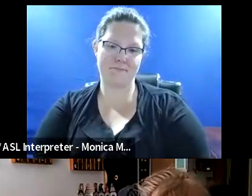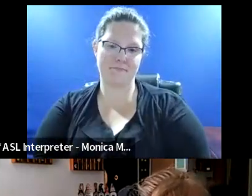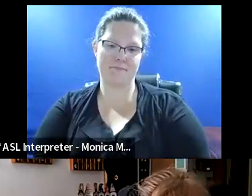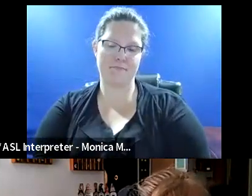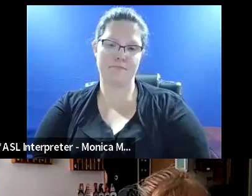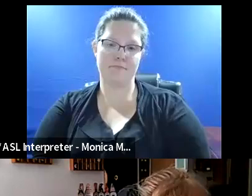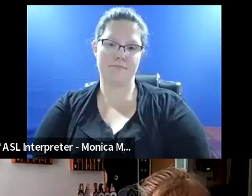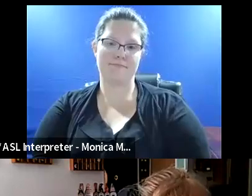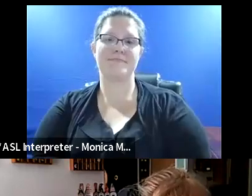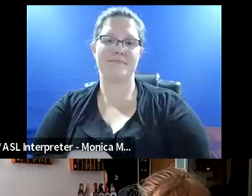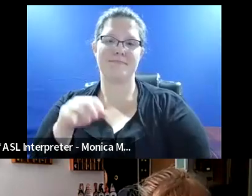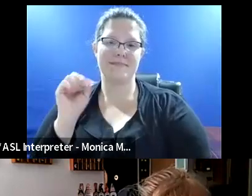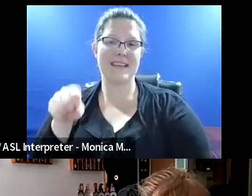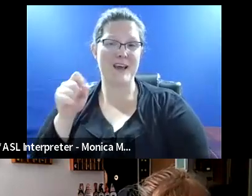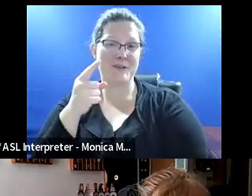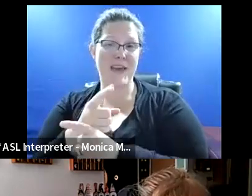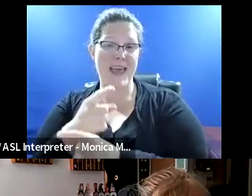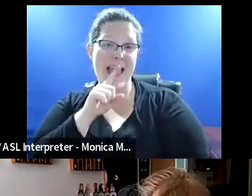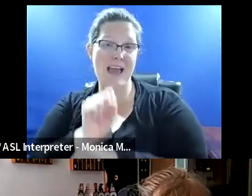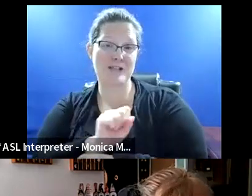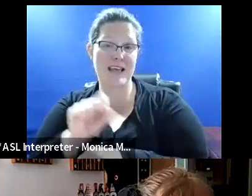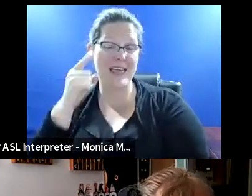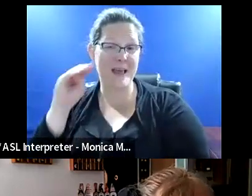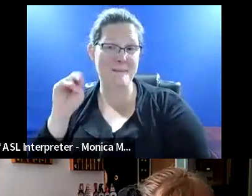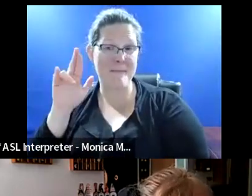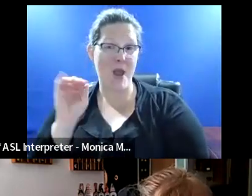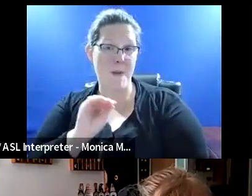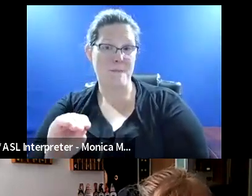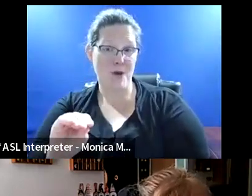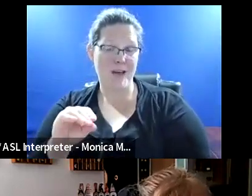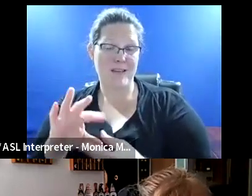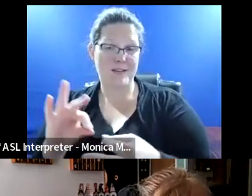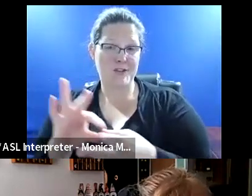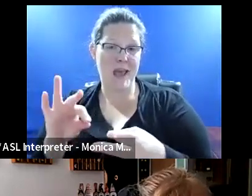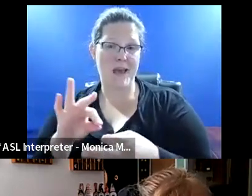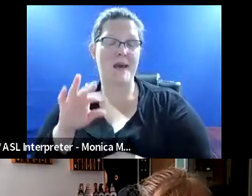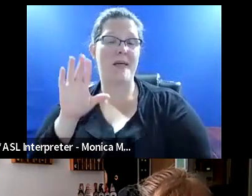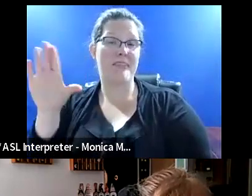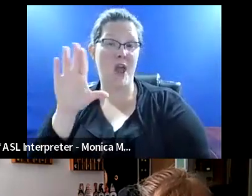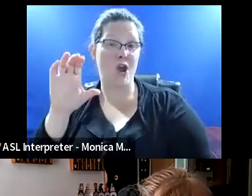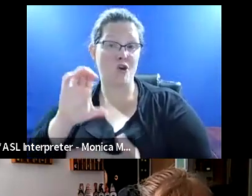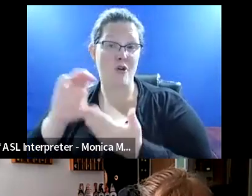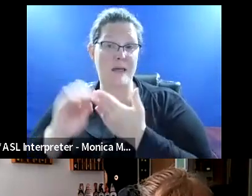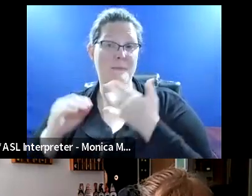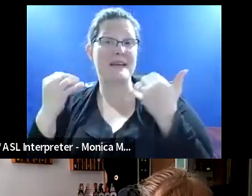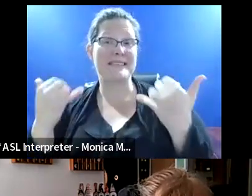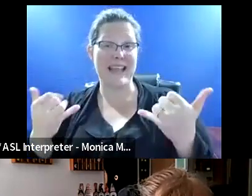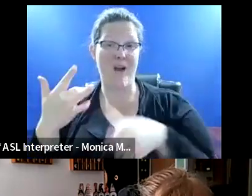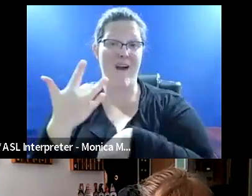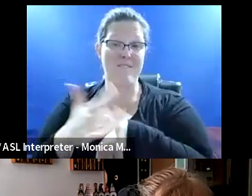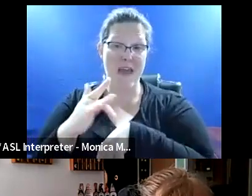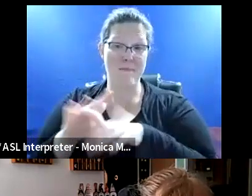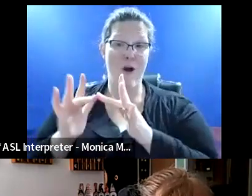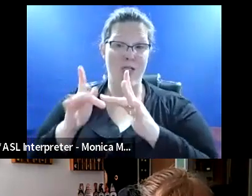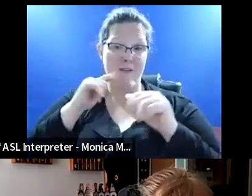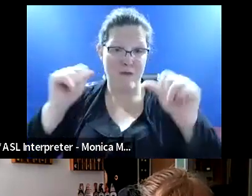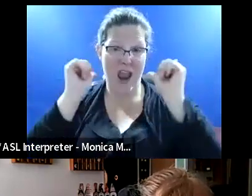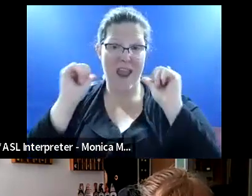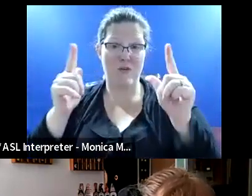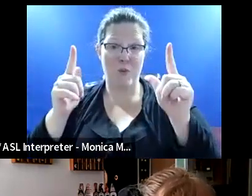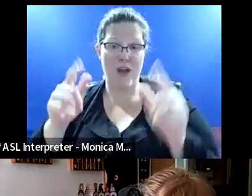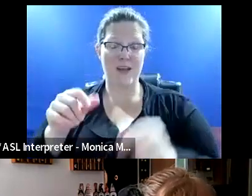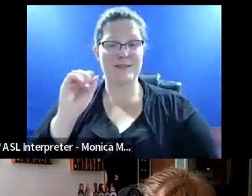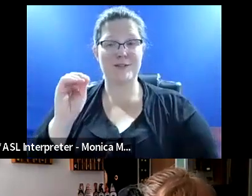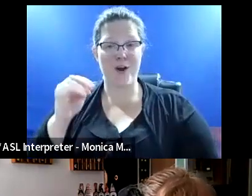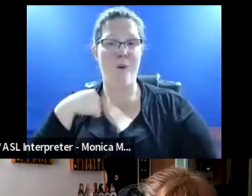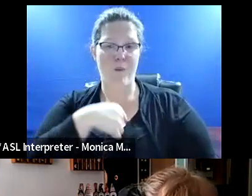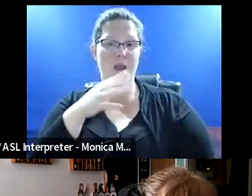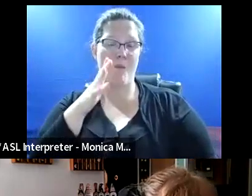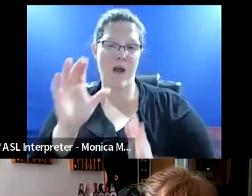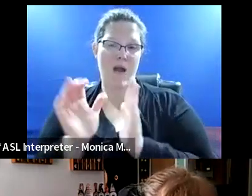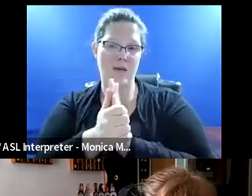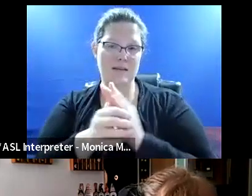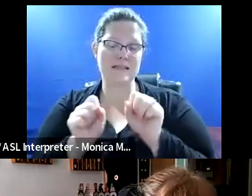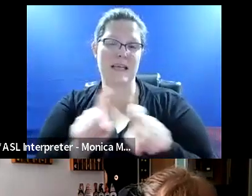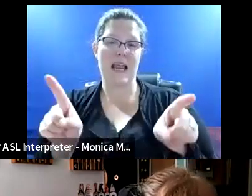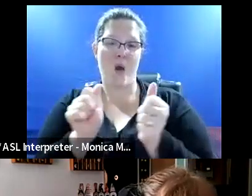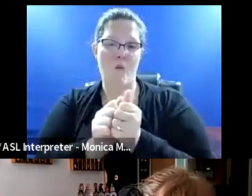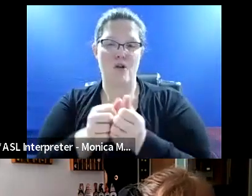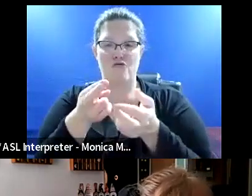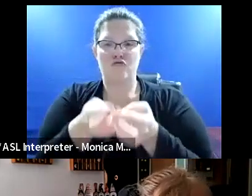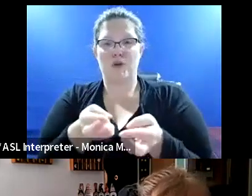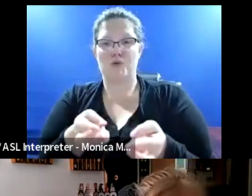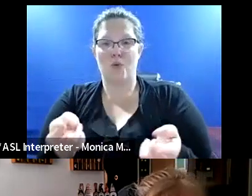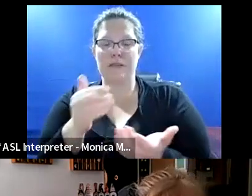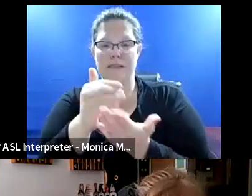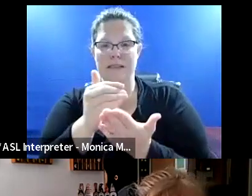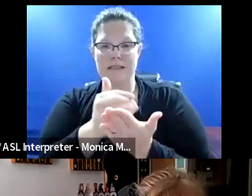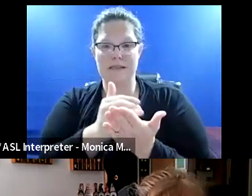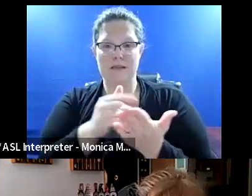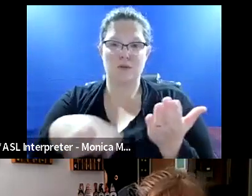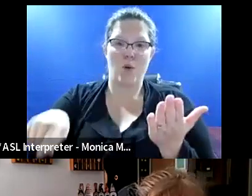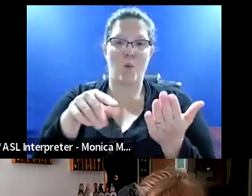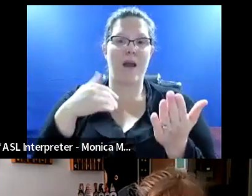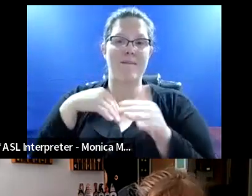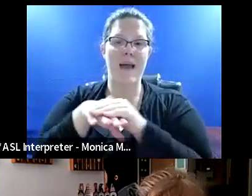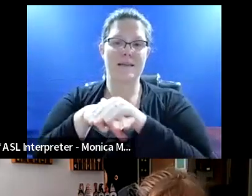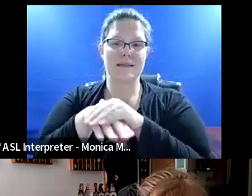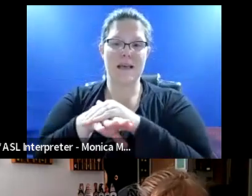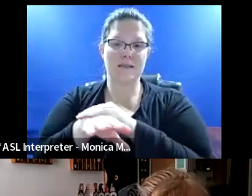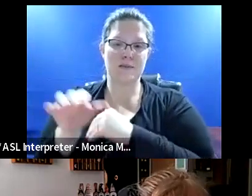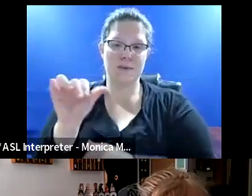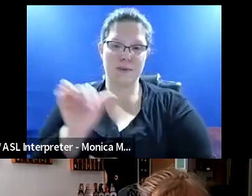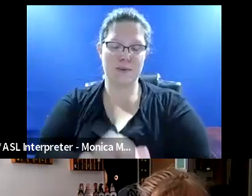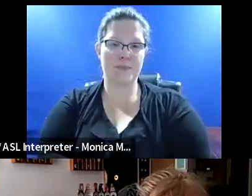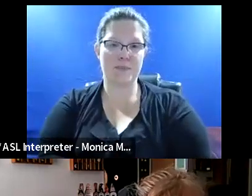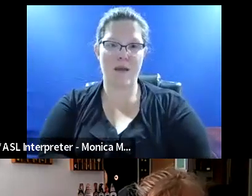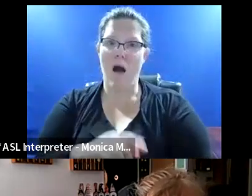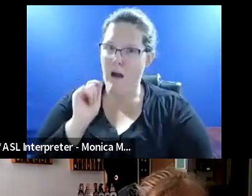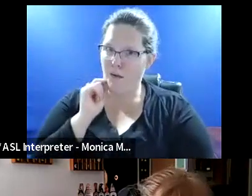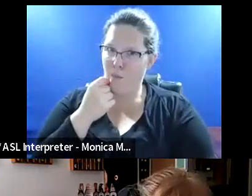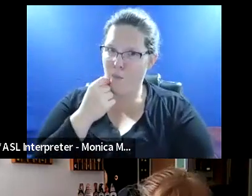IT'S SOMETHING WE'VE SEEN BE REALLY SUCCESSFUL IN A GREAT TOOL FOR OUR STAFF, IN AND OUTSIDE OF INSTITUTIONS.